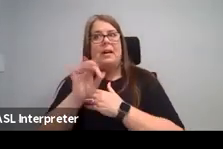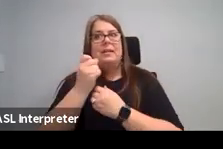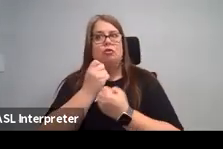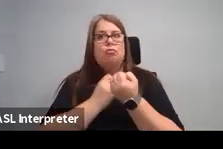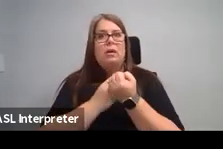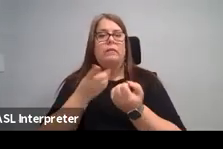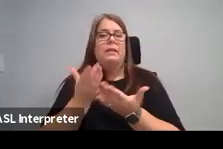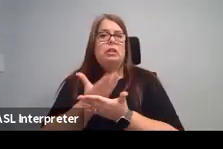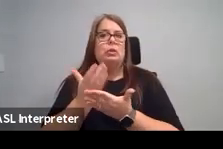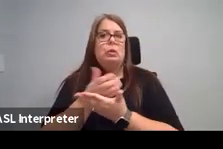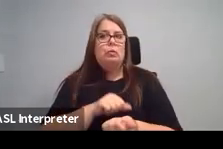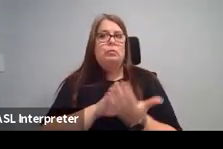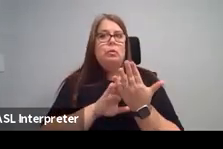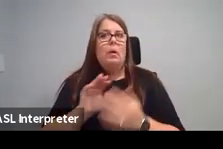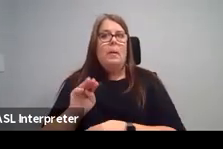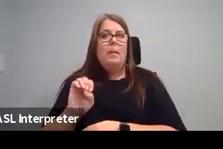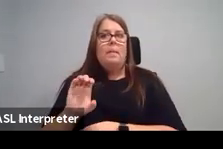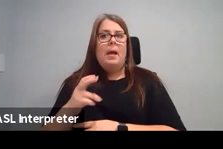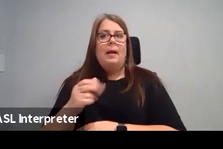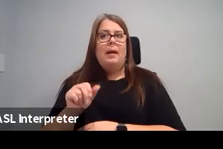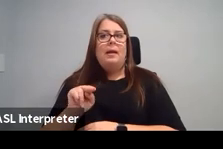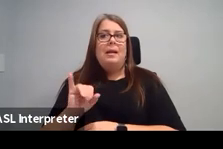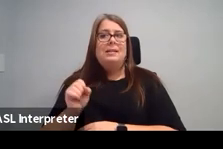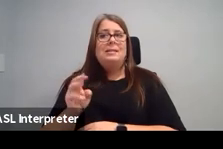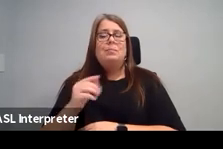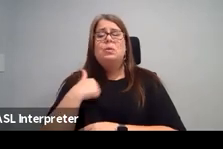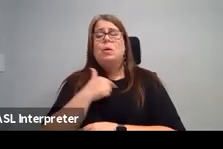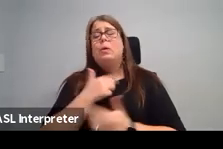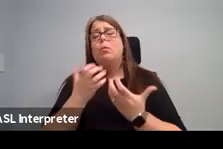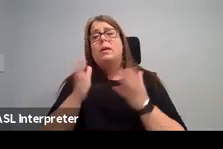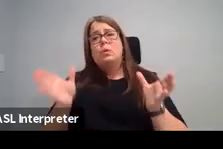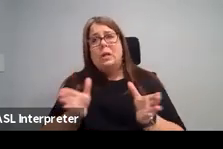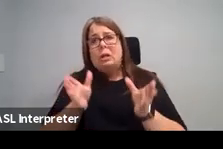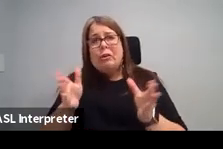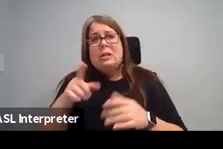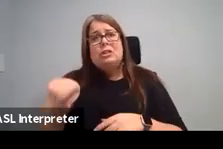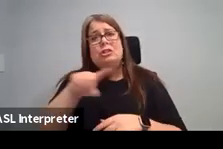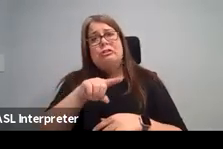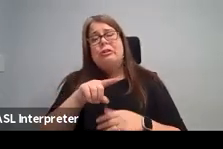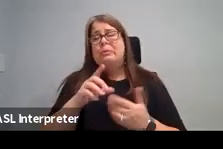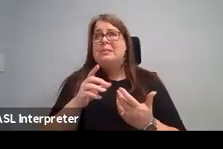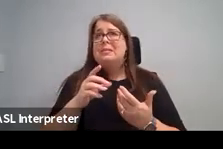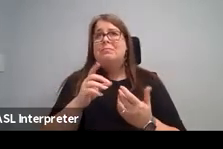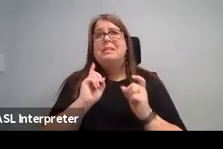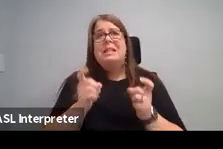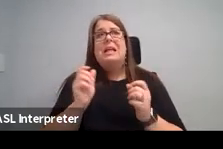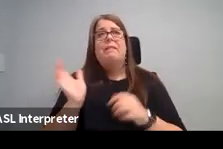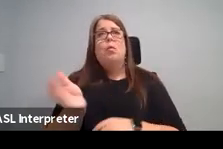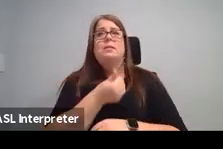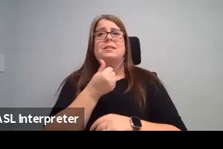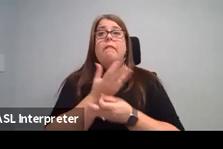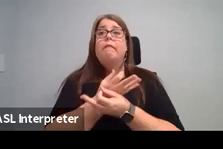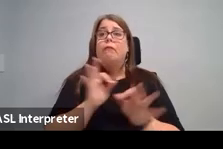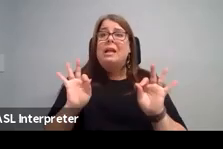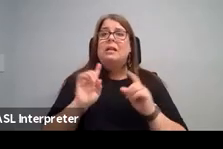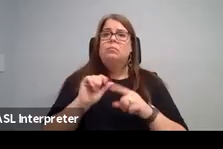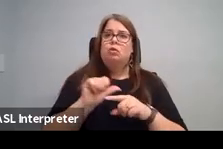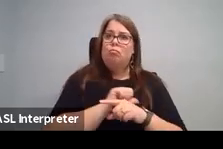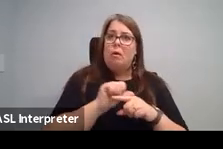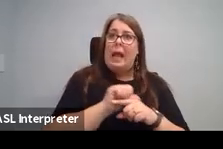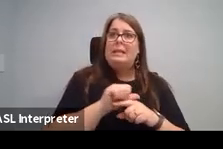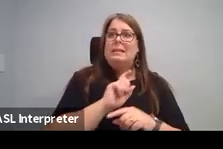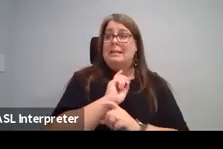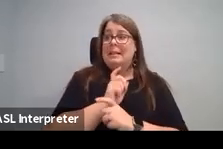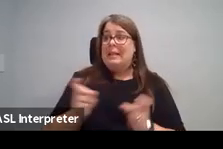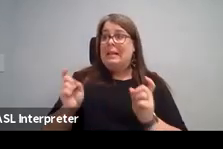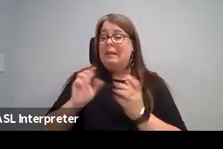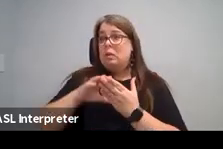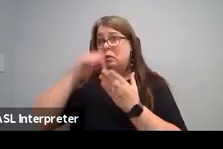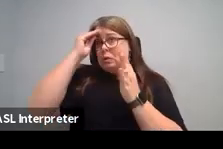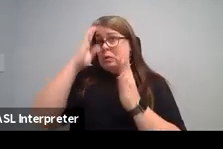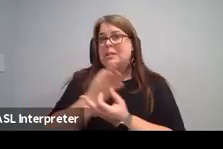Allison Frenzel : And so we just wanted to encourage and support that and give yourself some, you know, some freedom to practice and give your students, some freedom to practice learning in this new space.